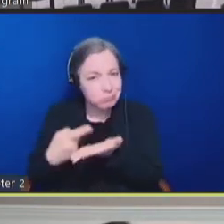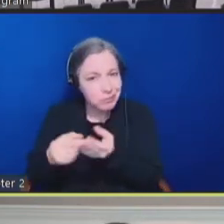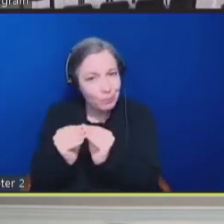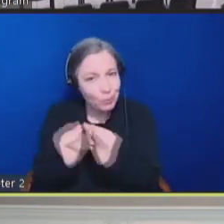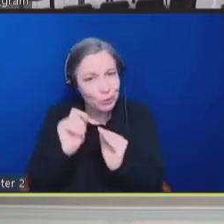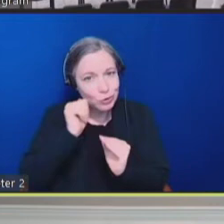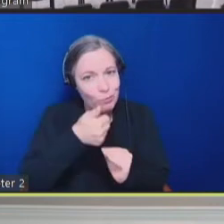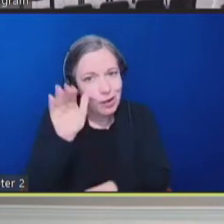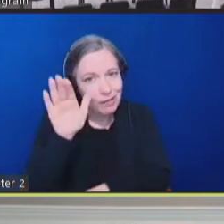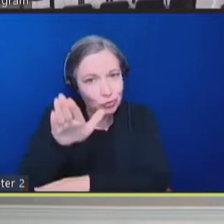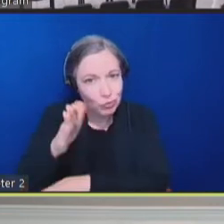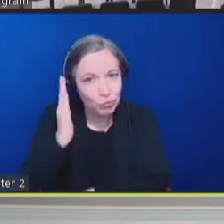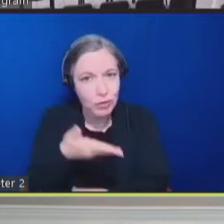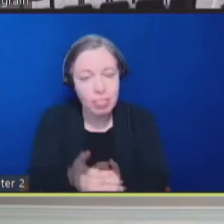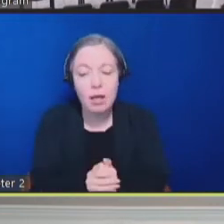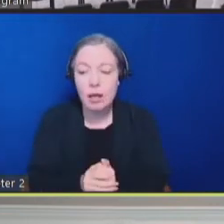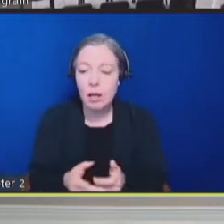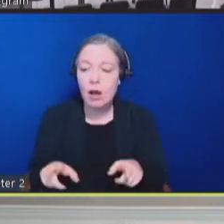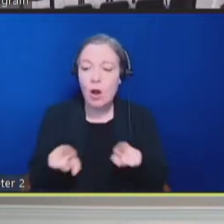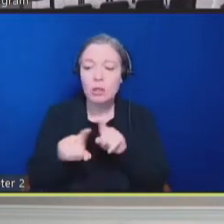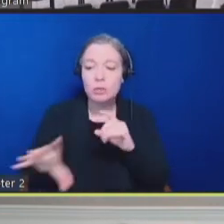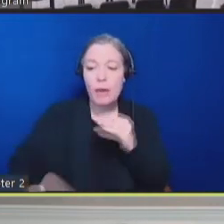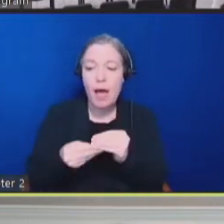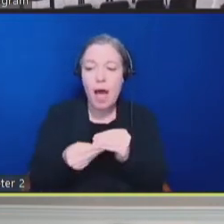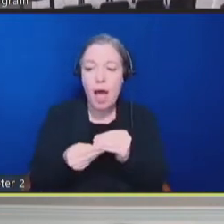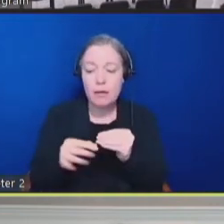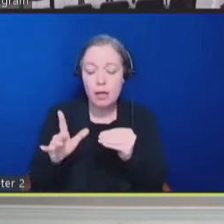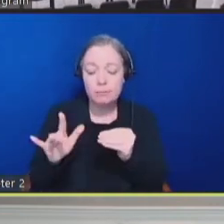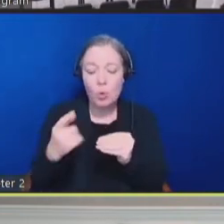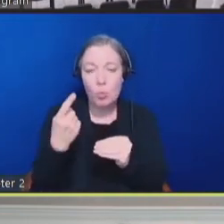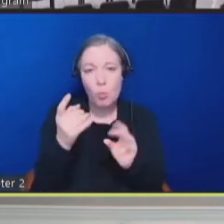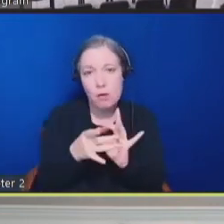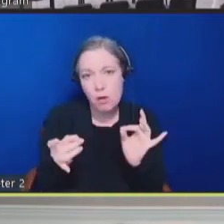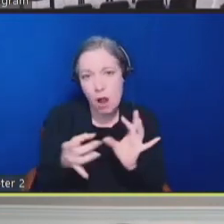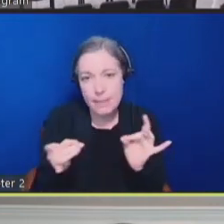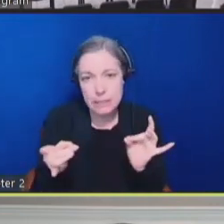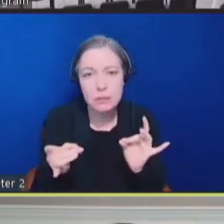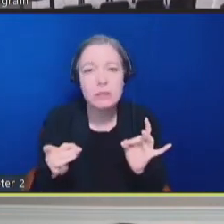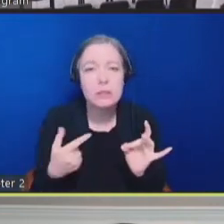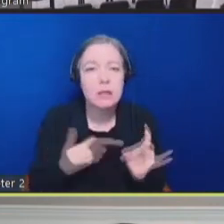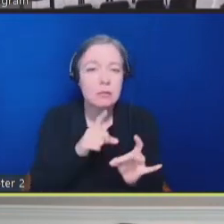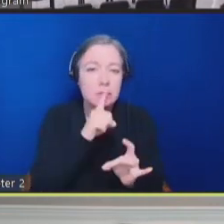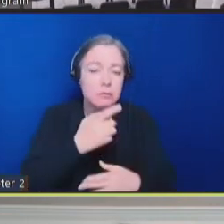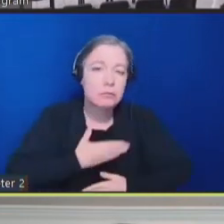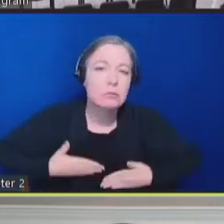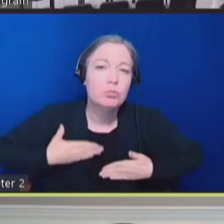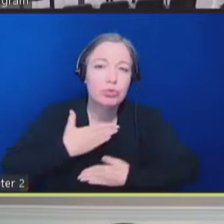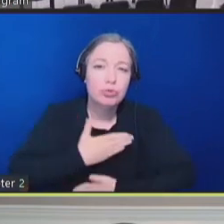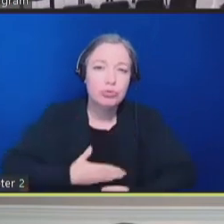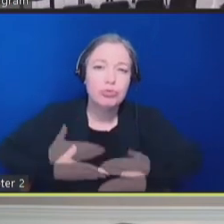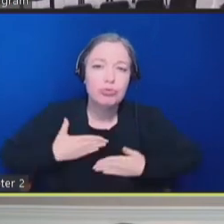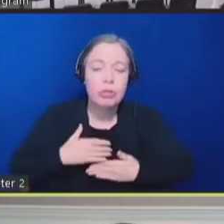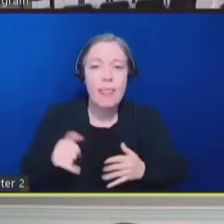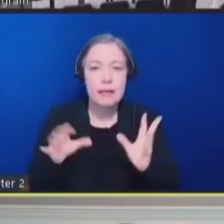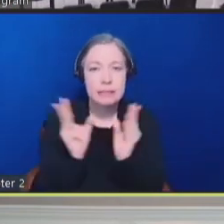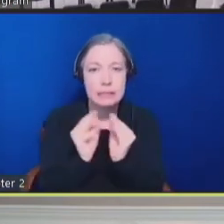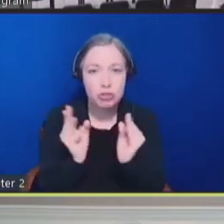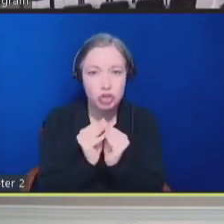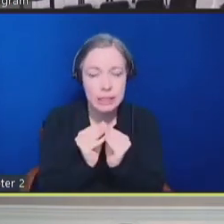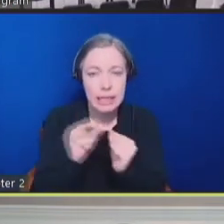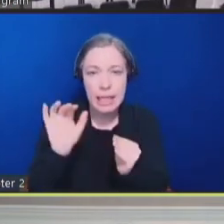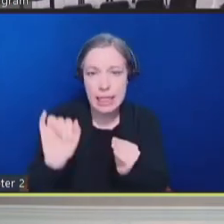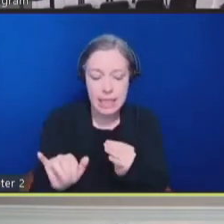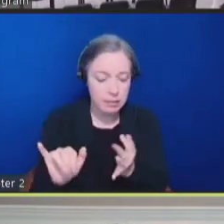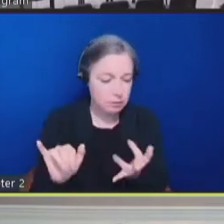I just wanted to add one comment is, I just really appreciated the session that just we had. And